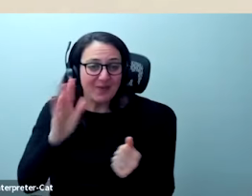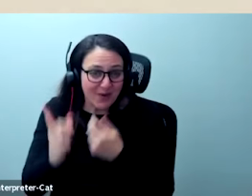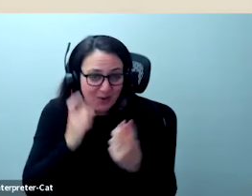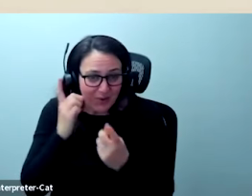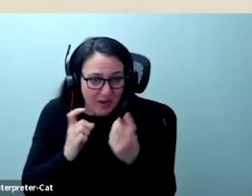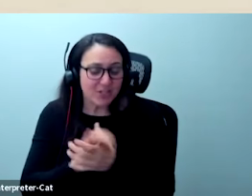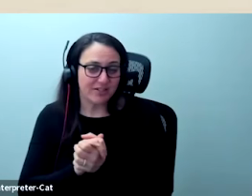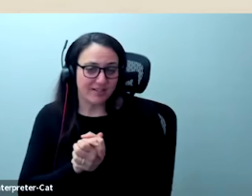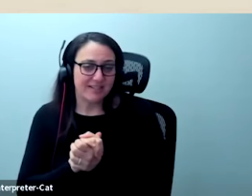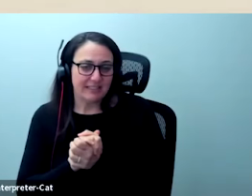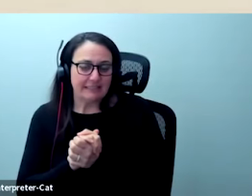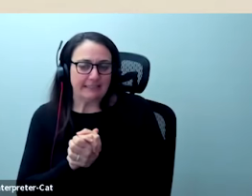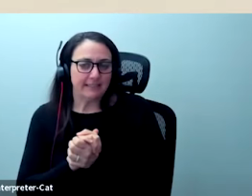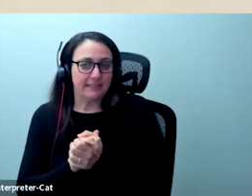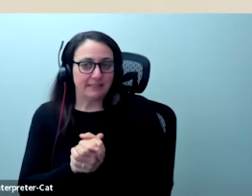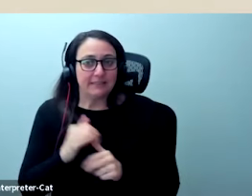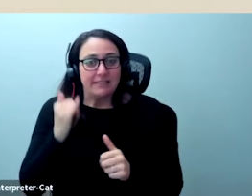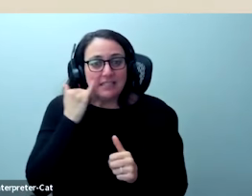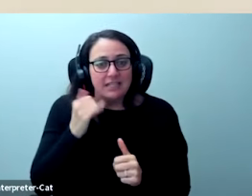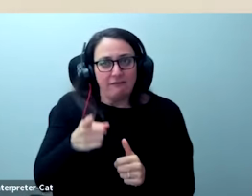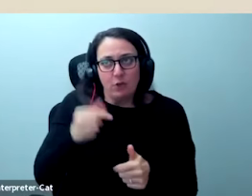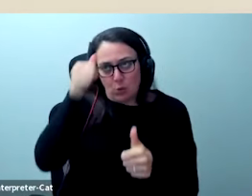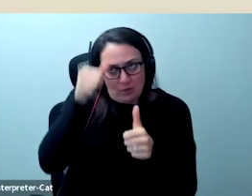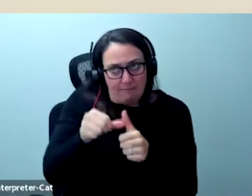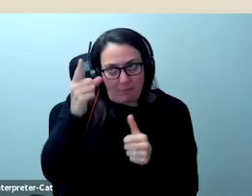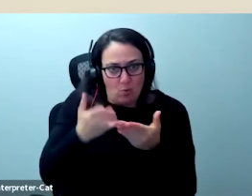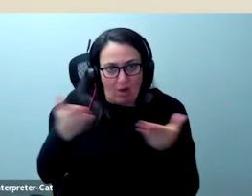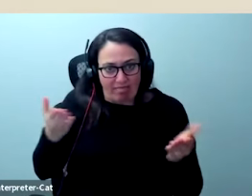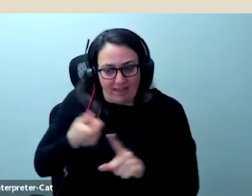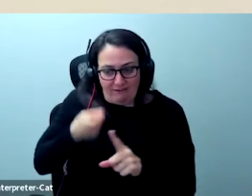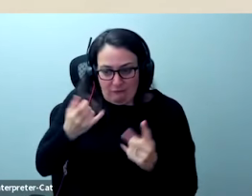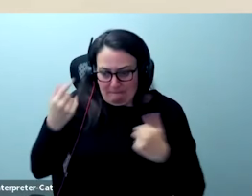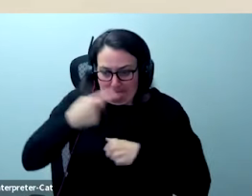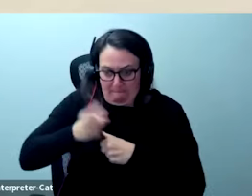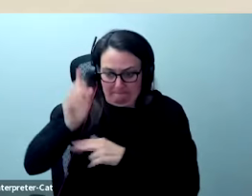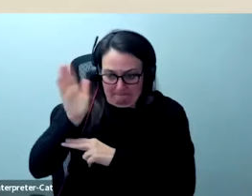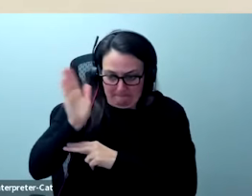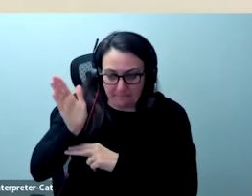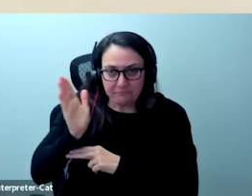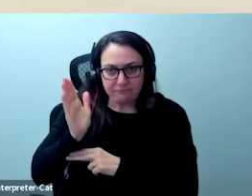I think if you are to take one thing away from this presentation on a classroom